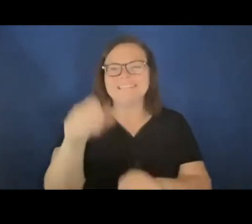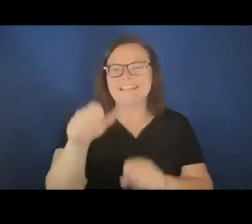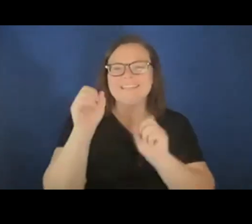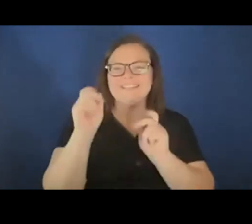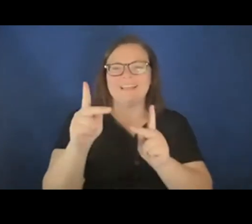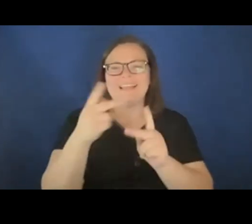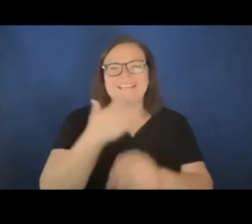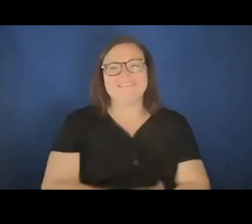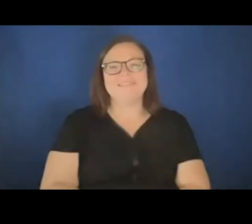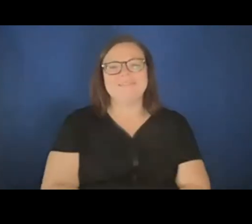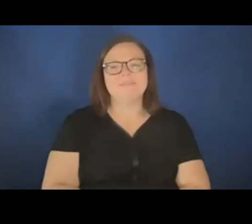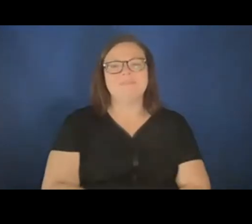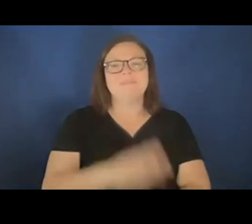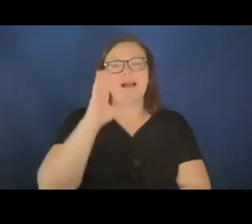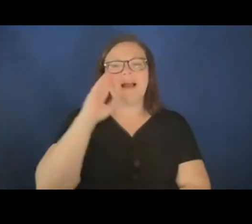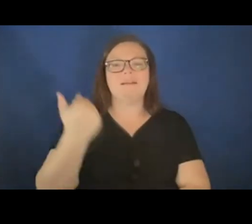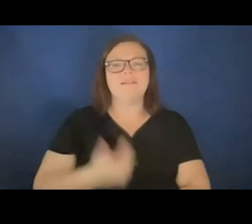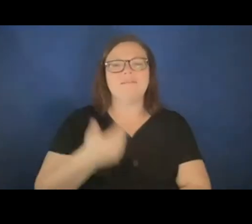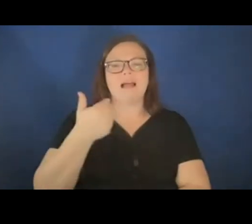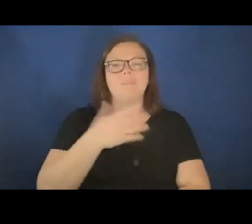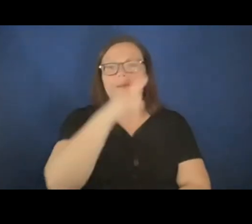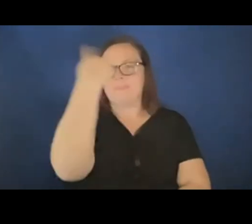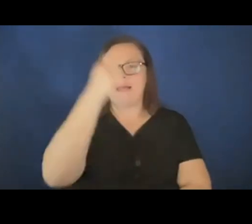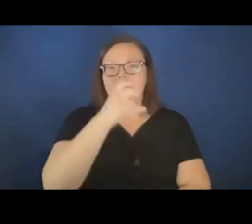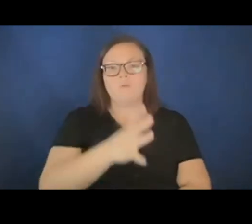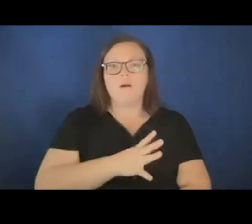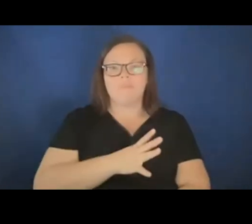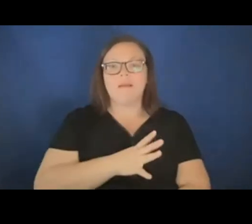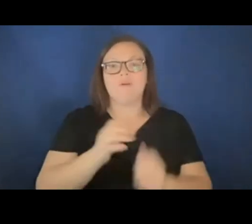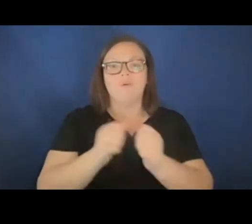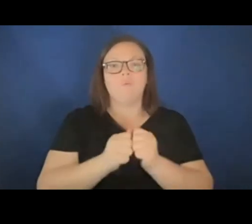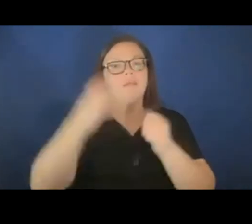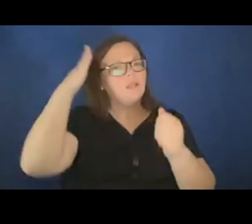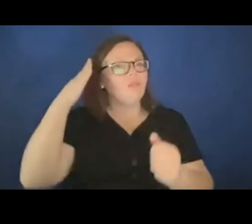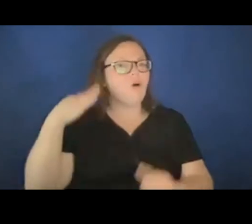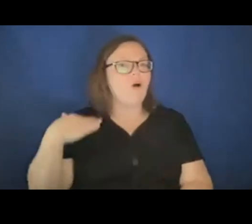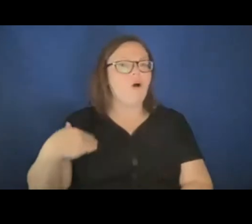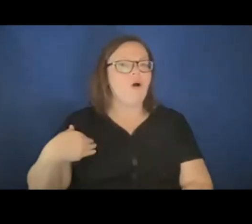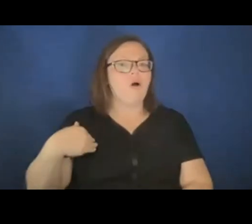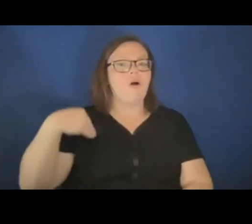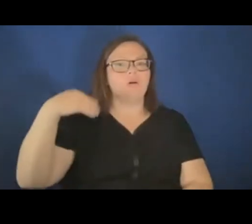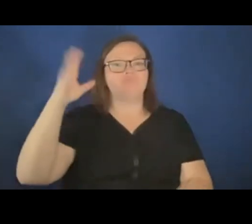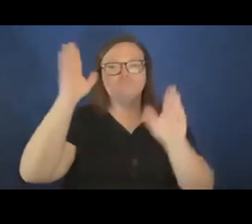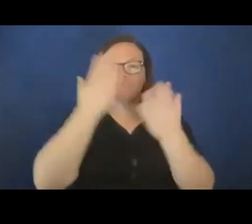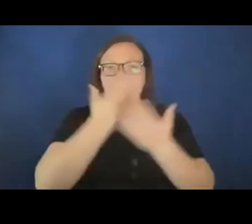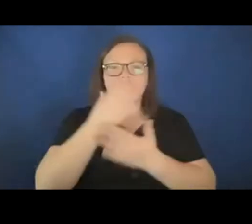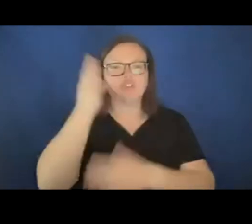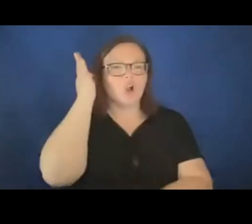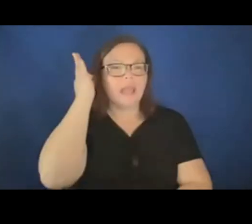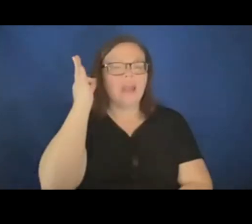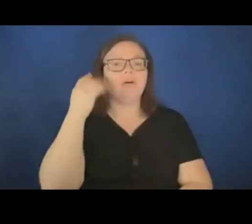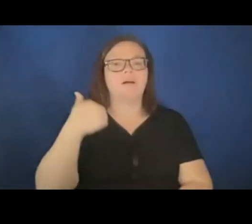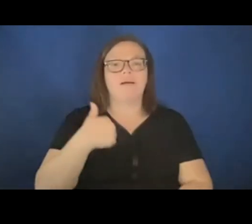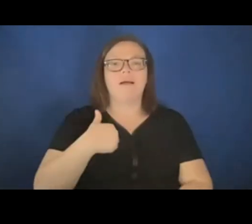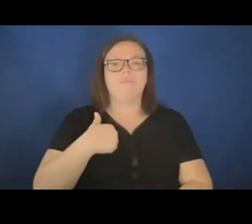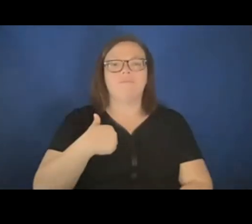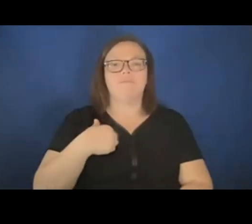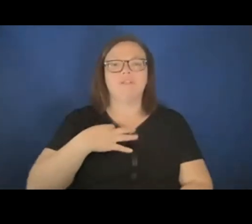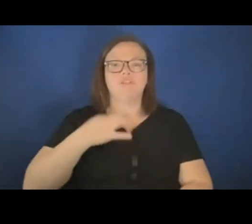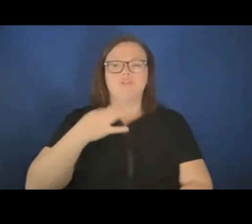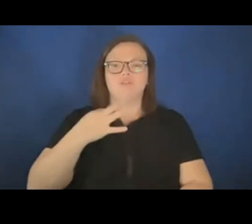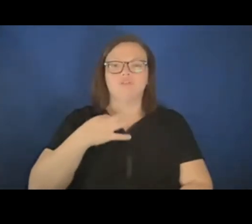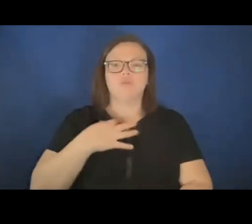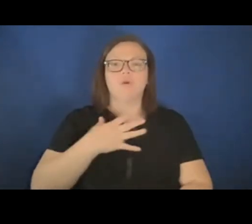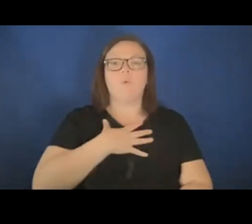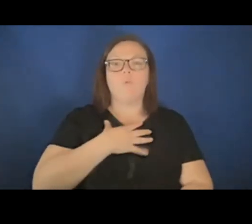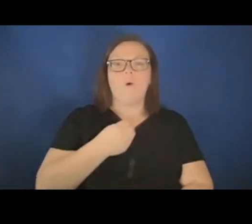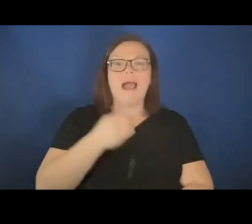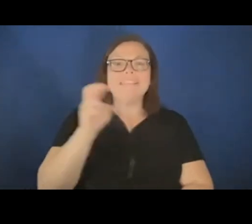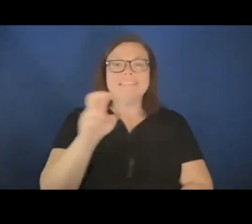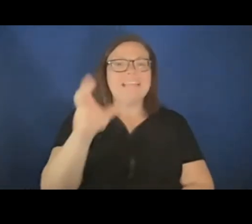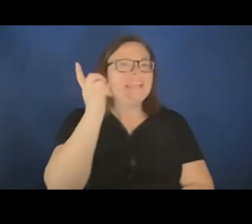Ok. I am a Black woman with long dark hair. I have on white snake earrings, a multicolored